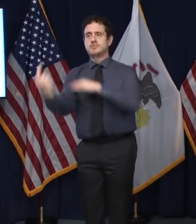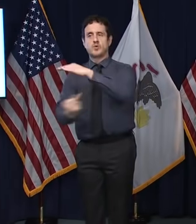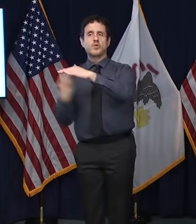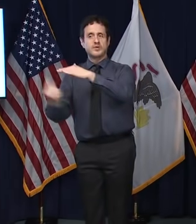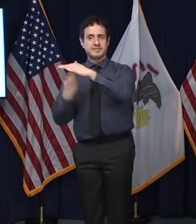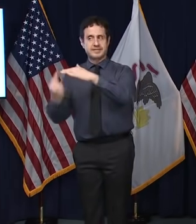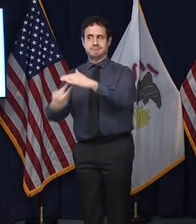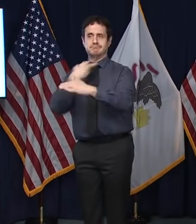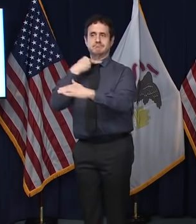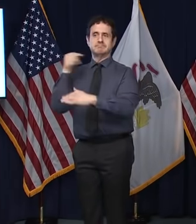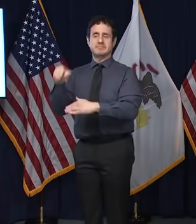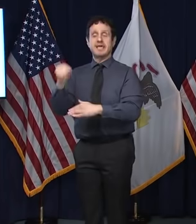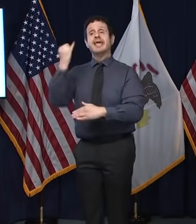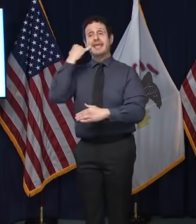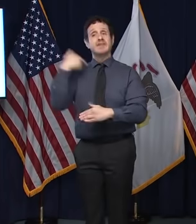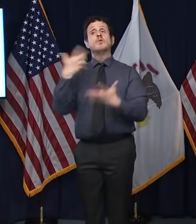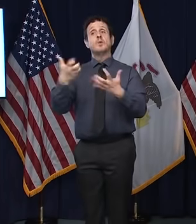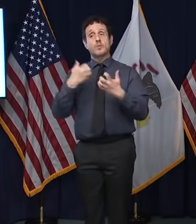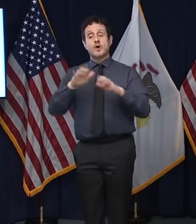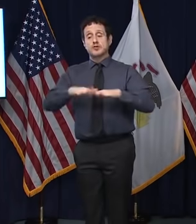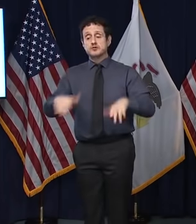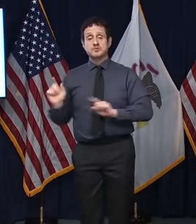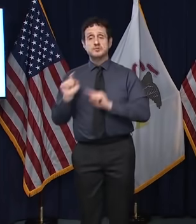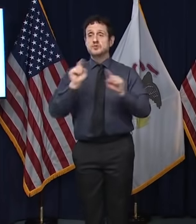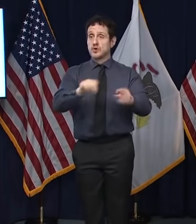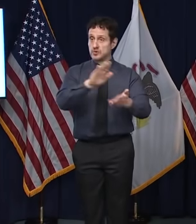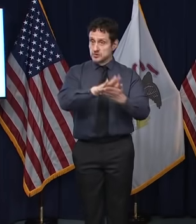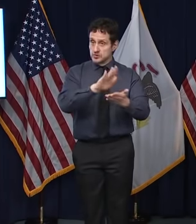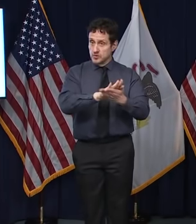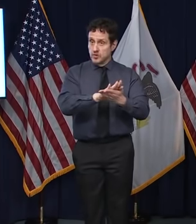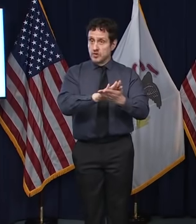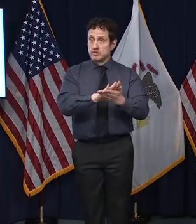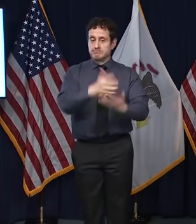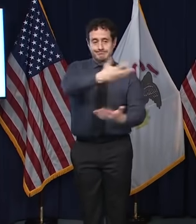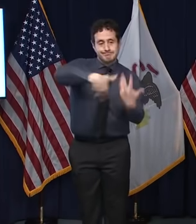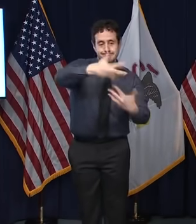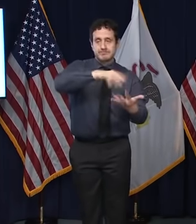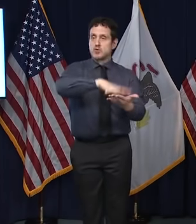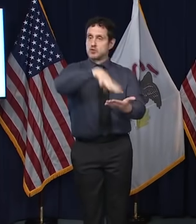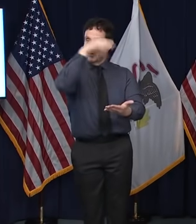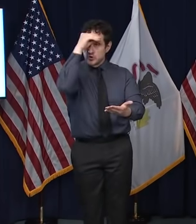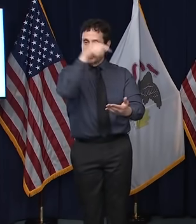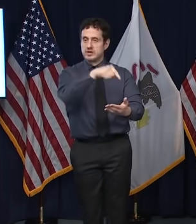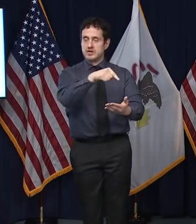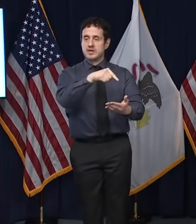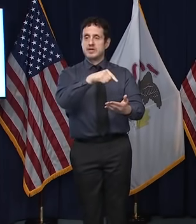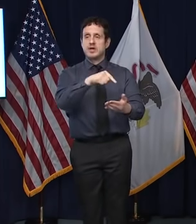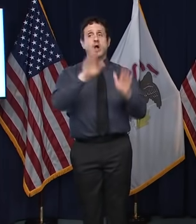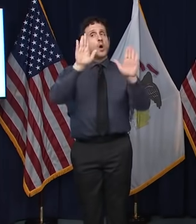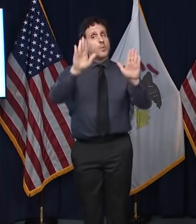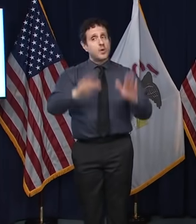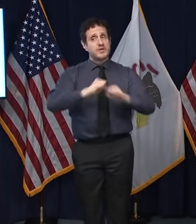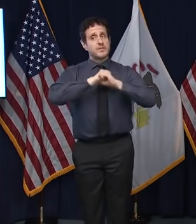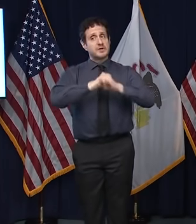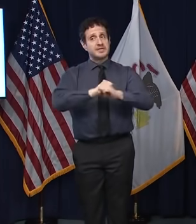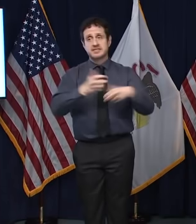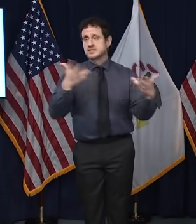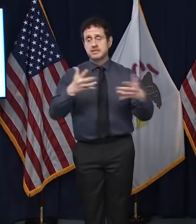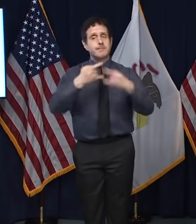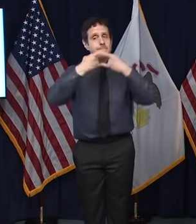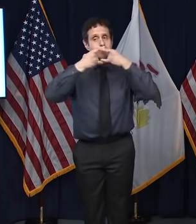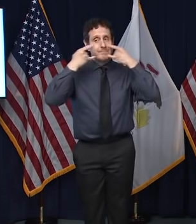quarantine If we actually want